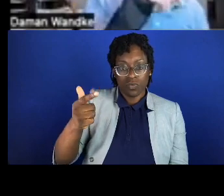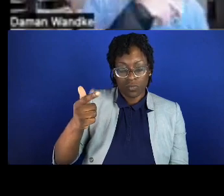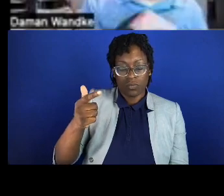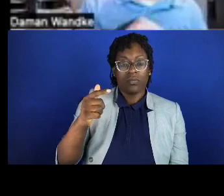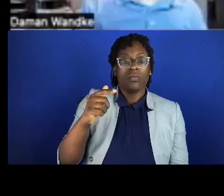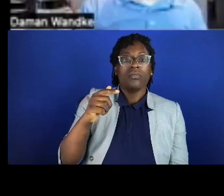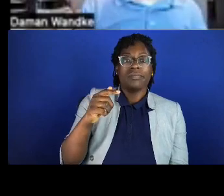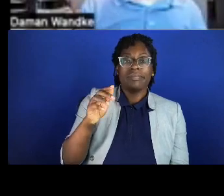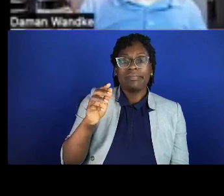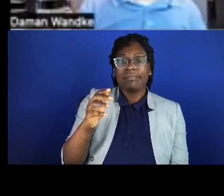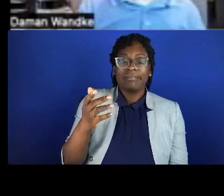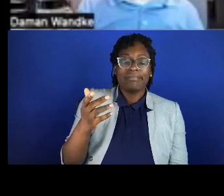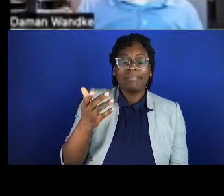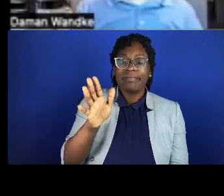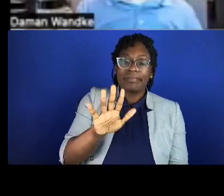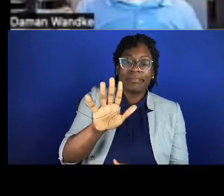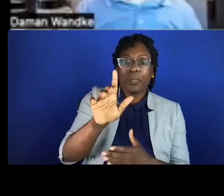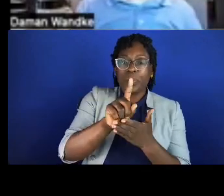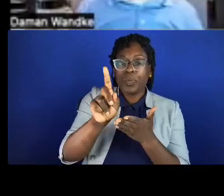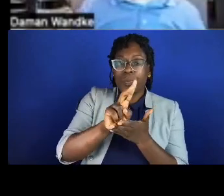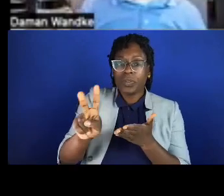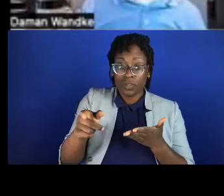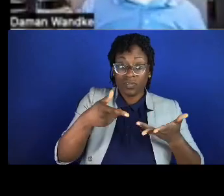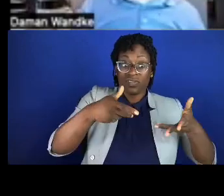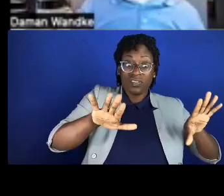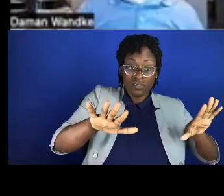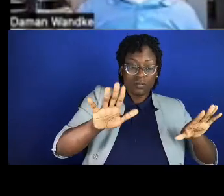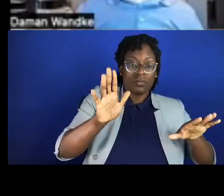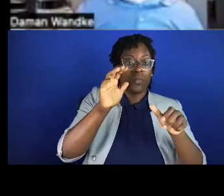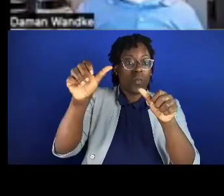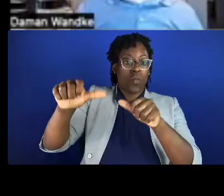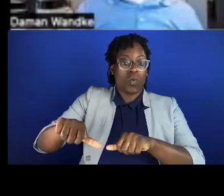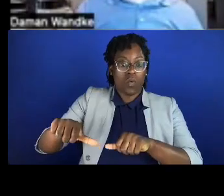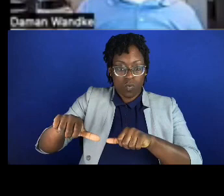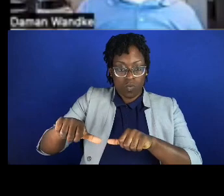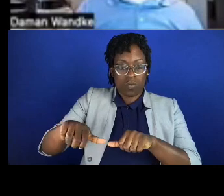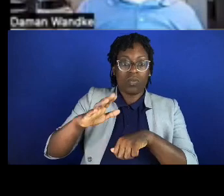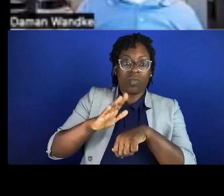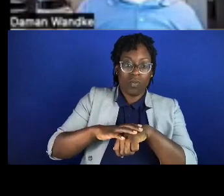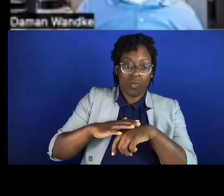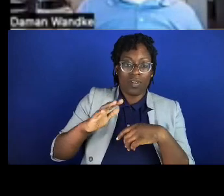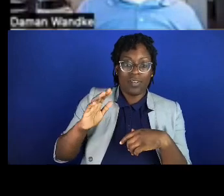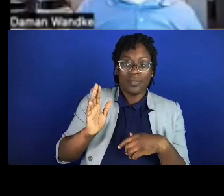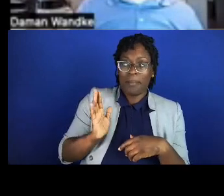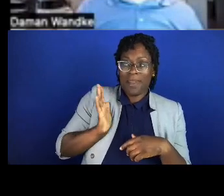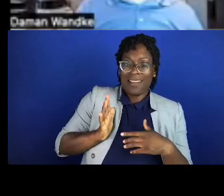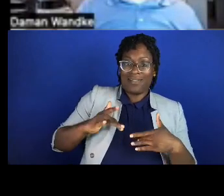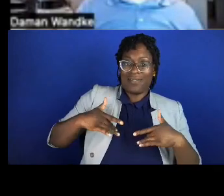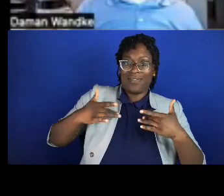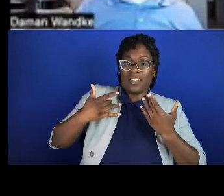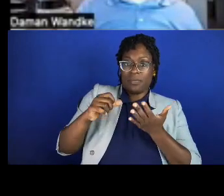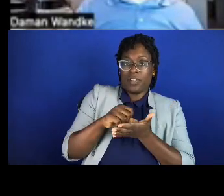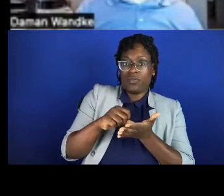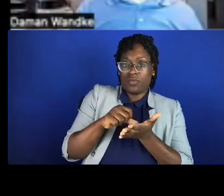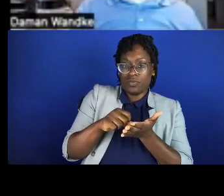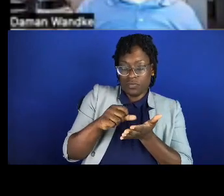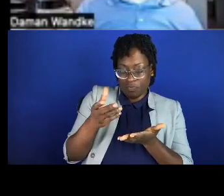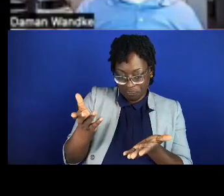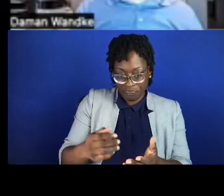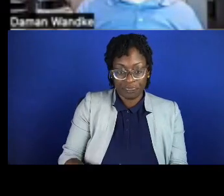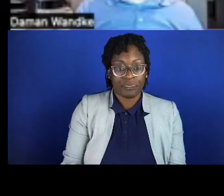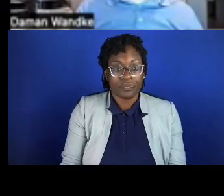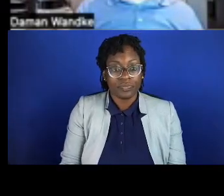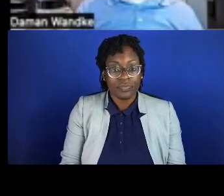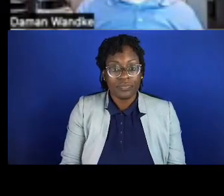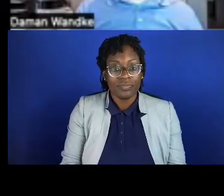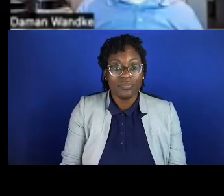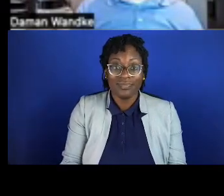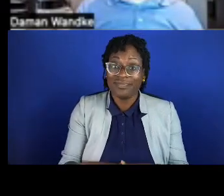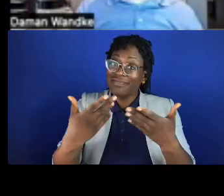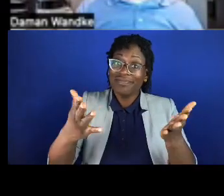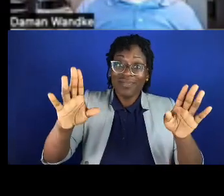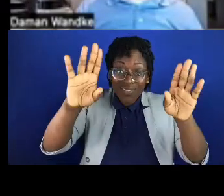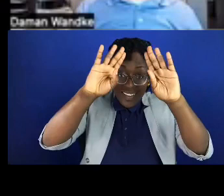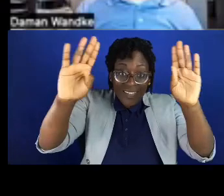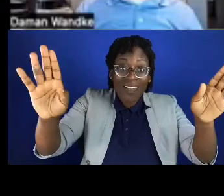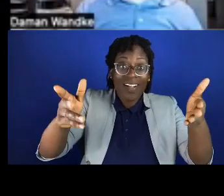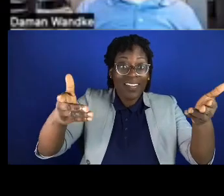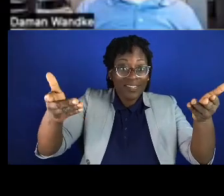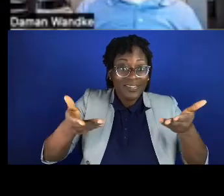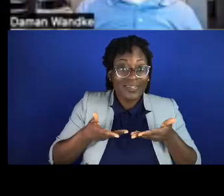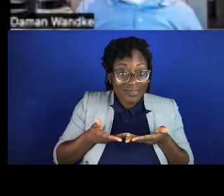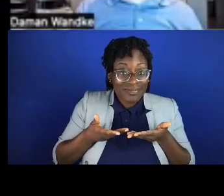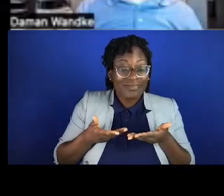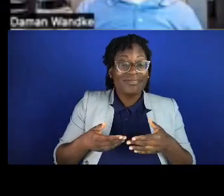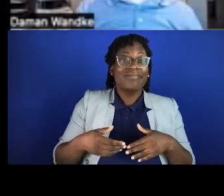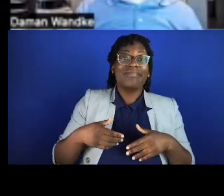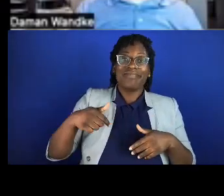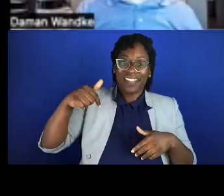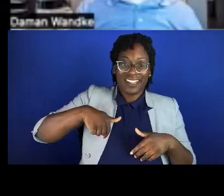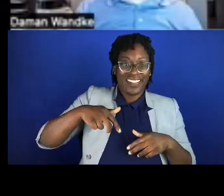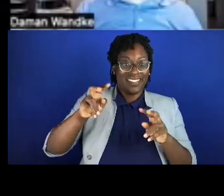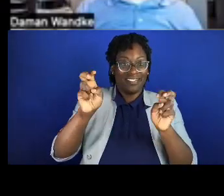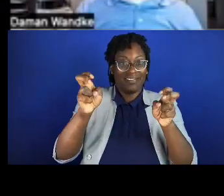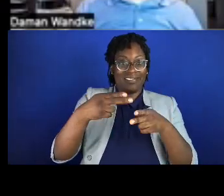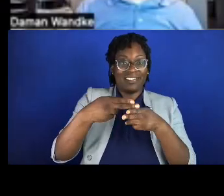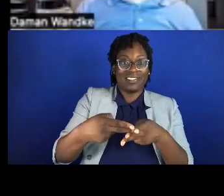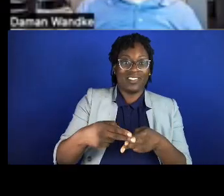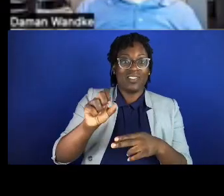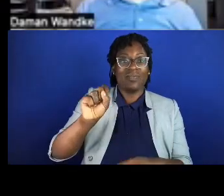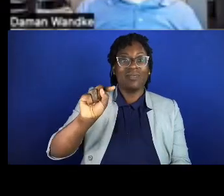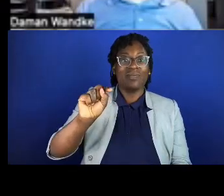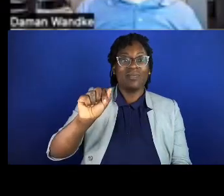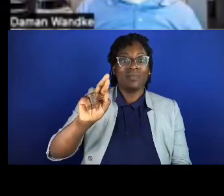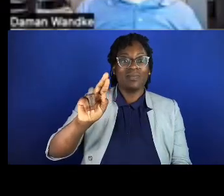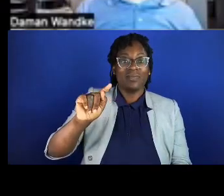on the Past Events page within 1-2 weeks. Hello, everyone. Welcome to today’s session